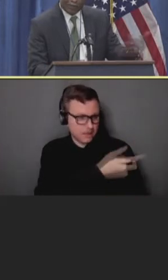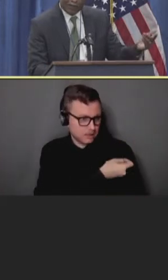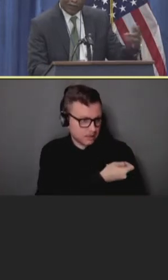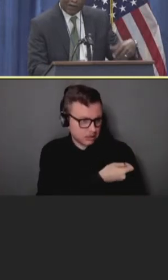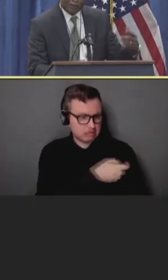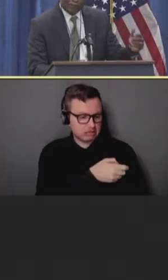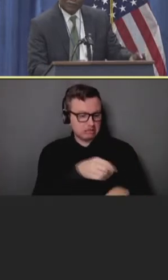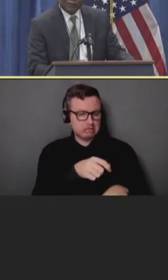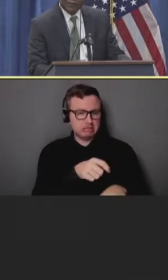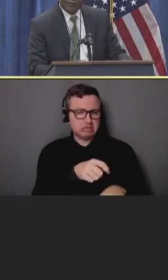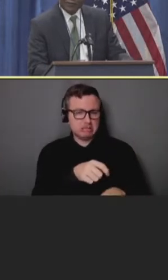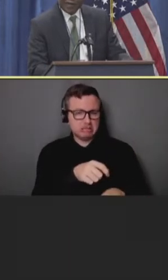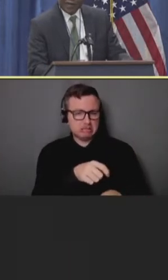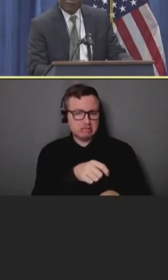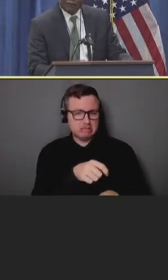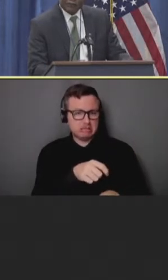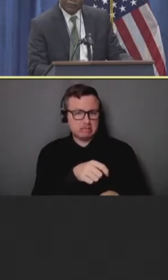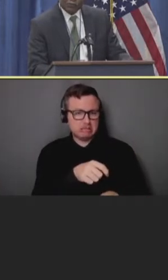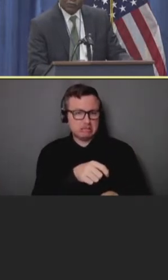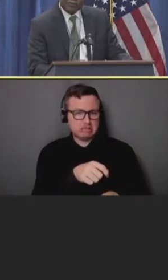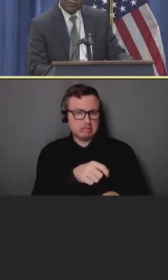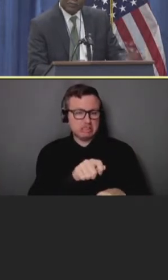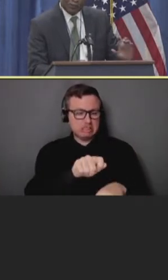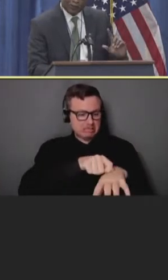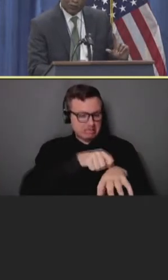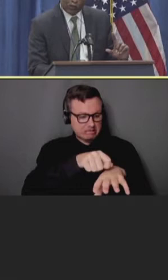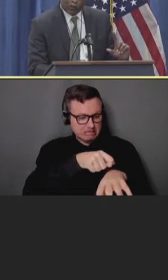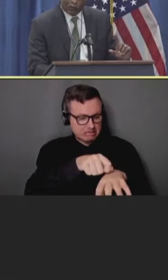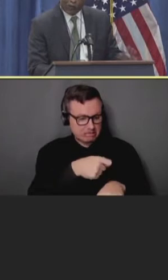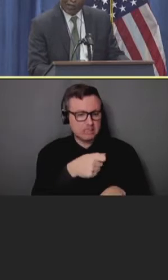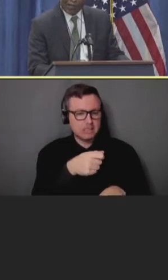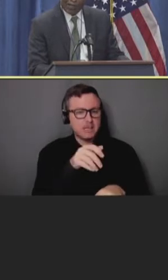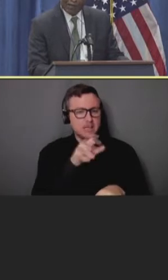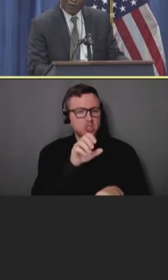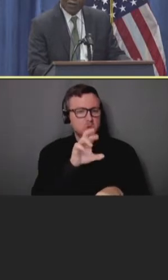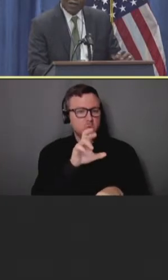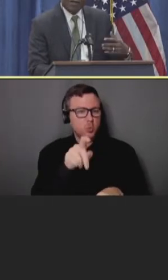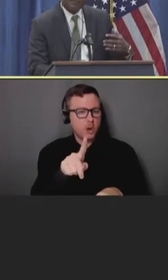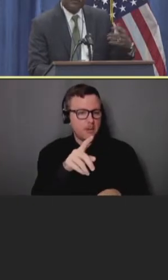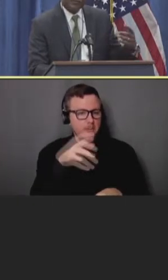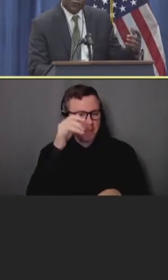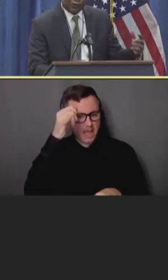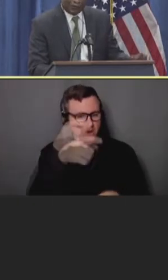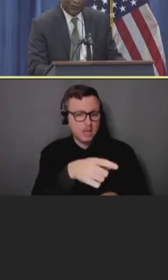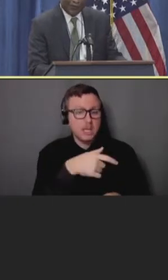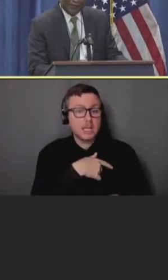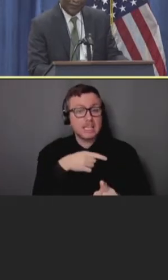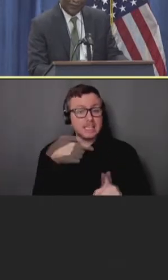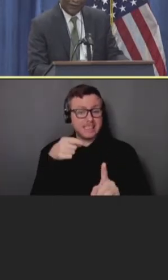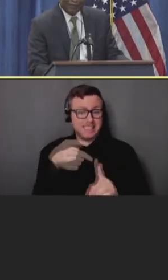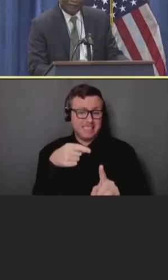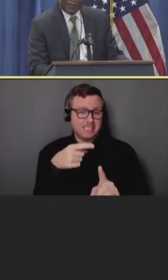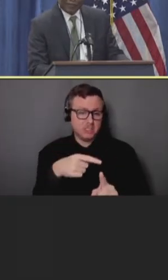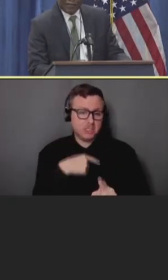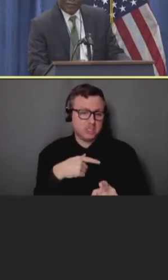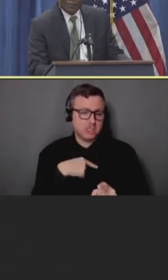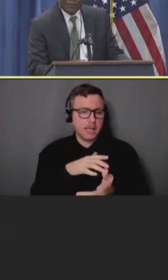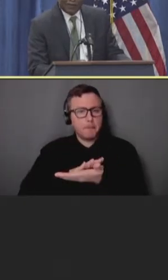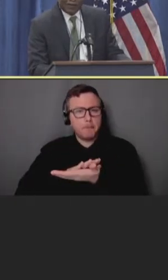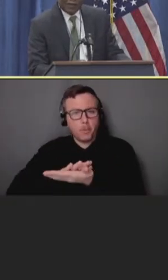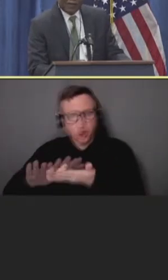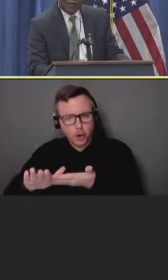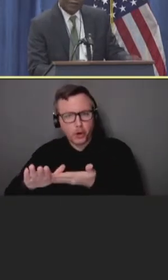the bottom of the cattle, this was quote/unquote "a pure vaccine." And